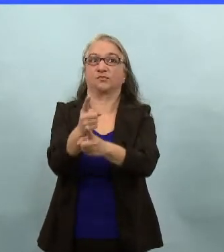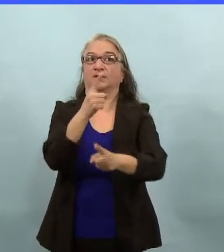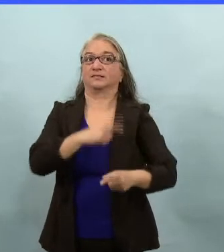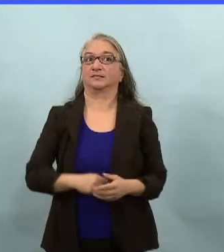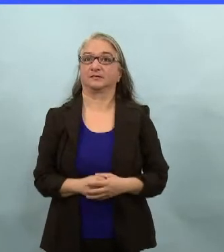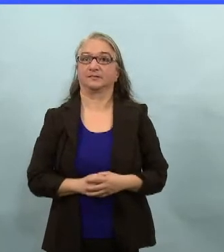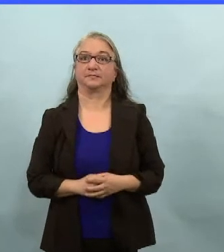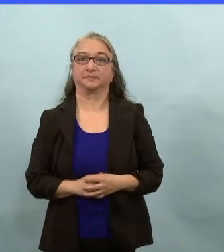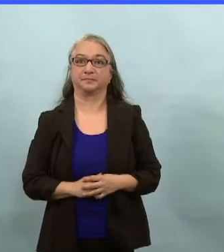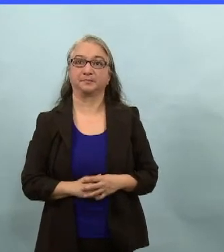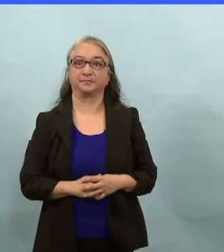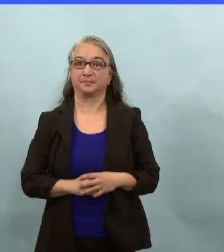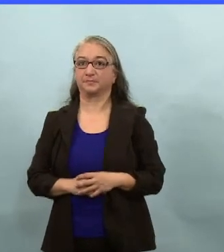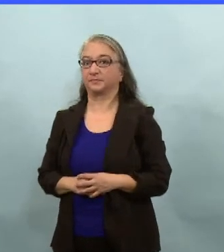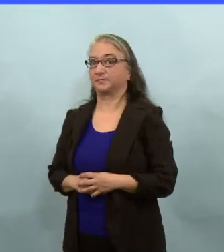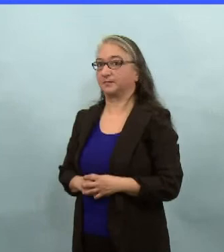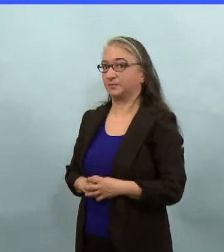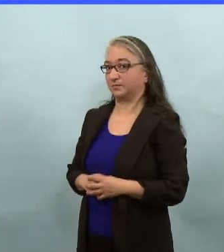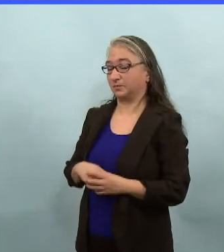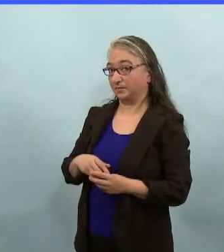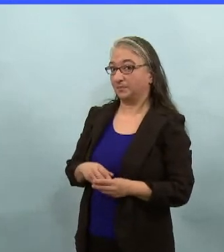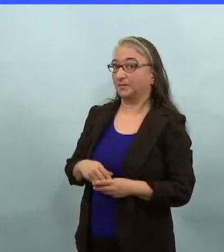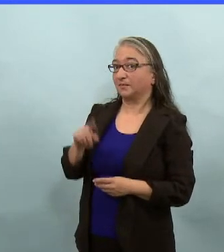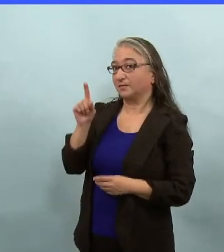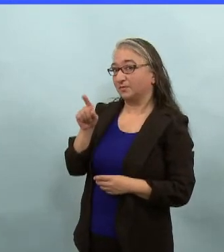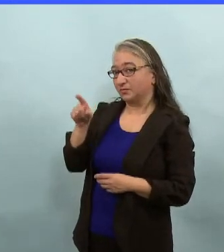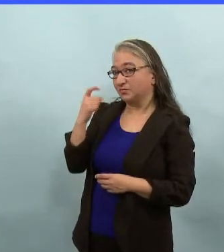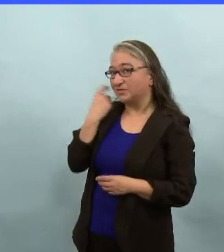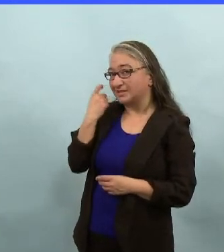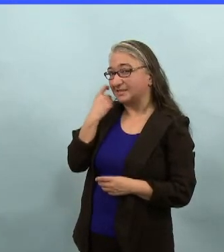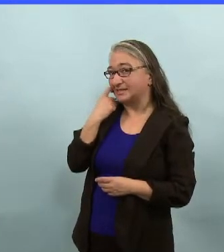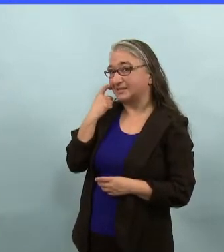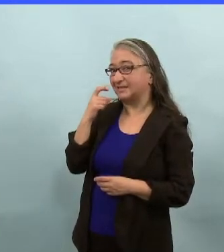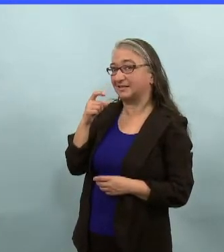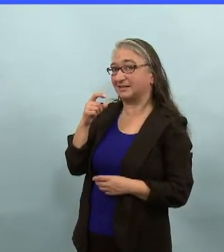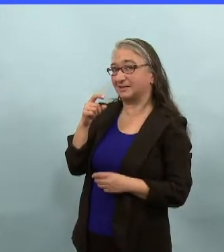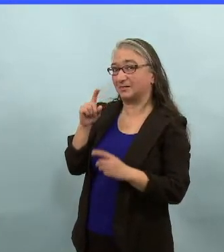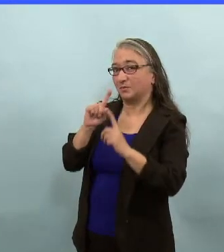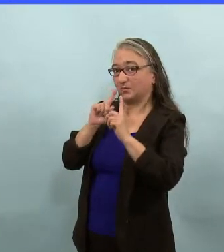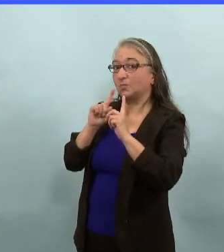between the two the example that ian gave which which which category would that fall into how do